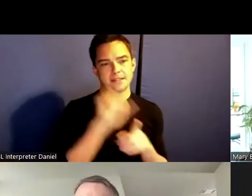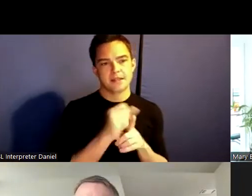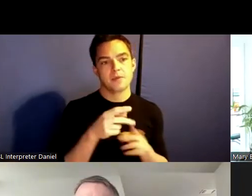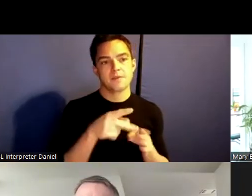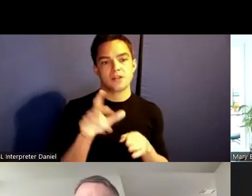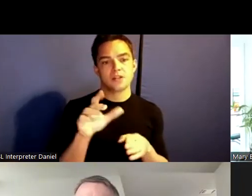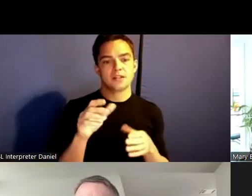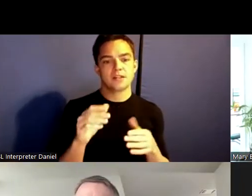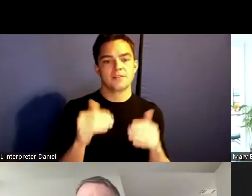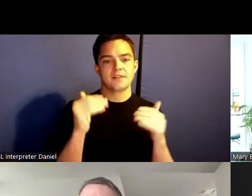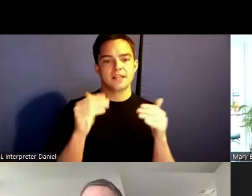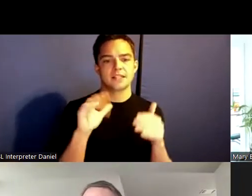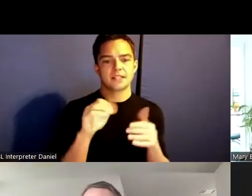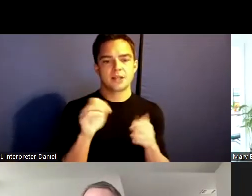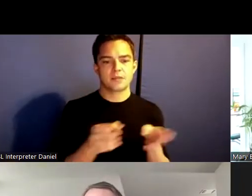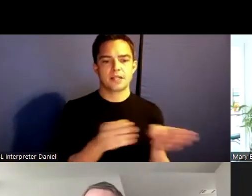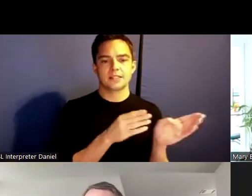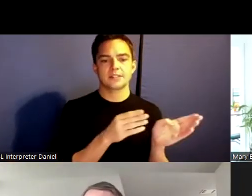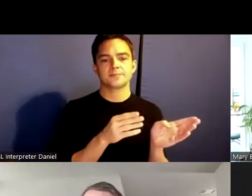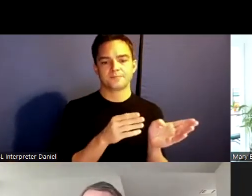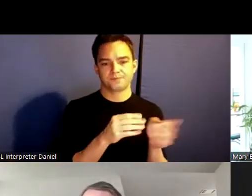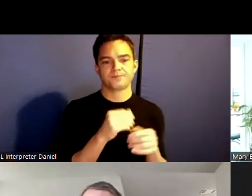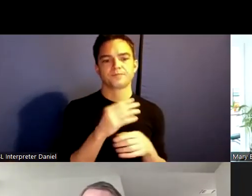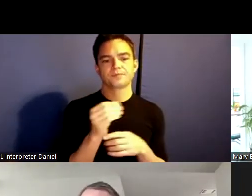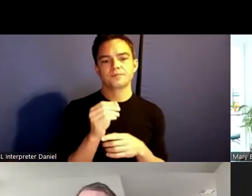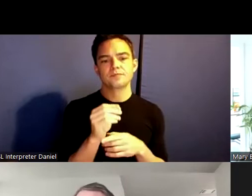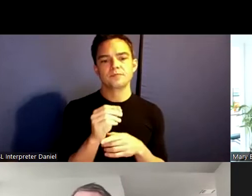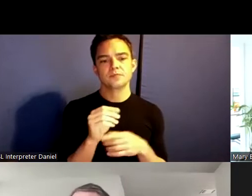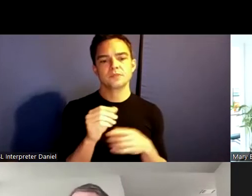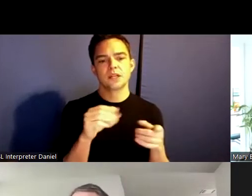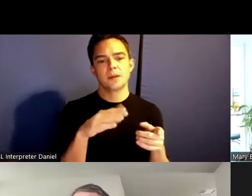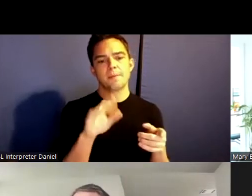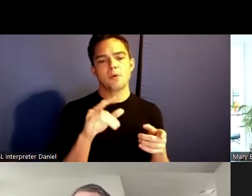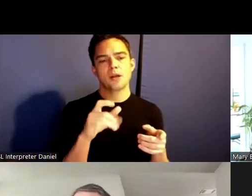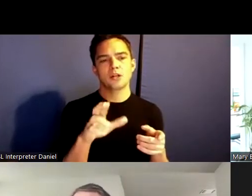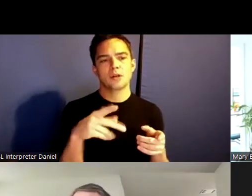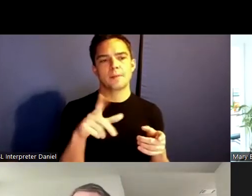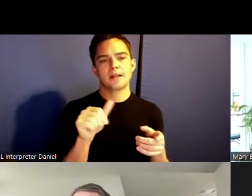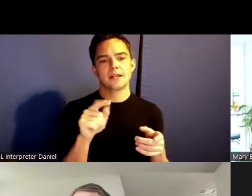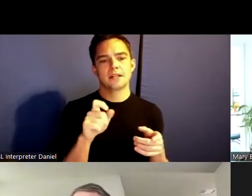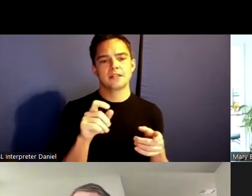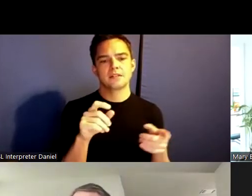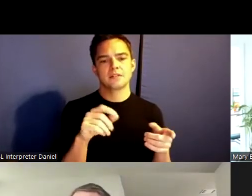training, and boilerplate forms are full of this bias. The fourth issue is that doctors and